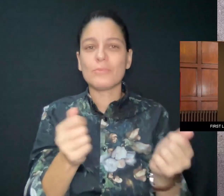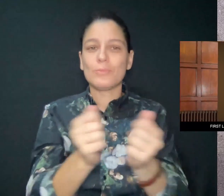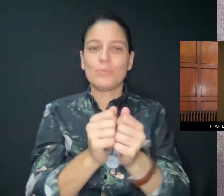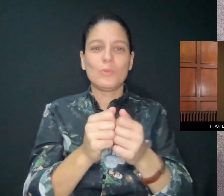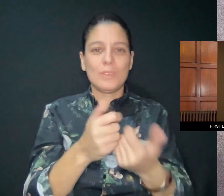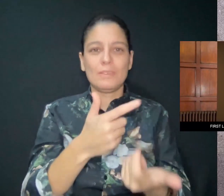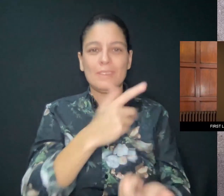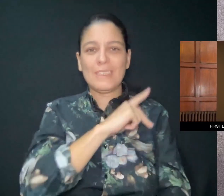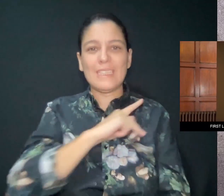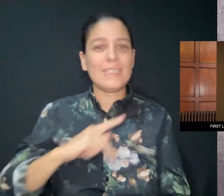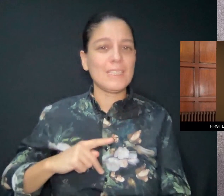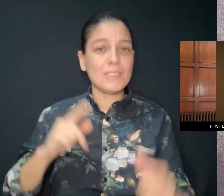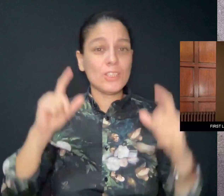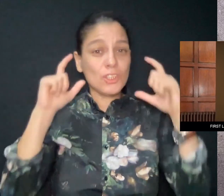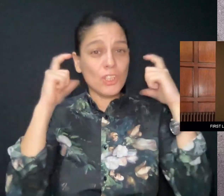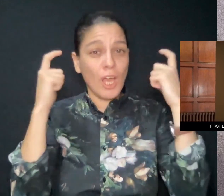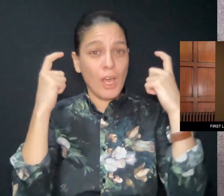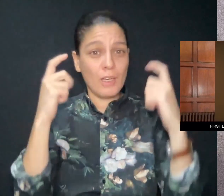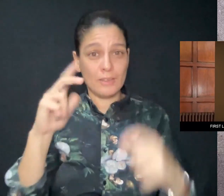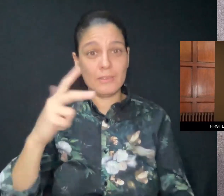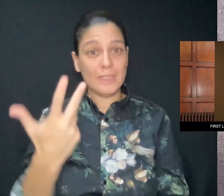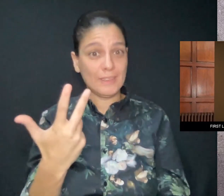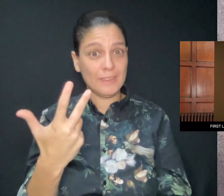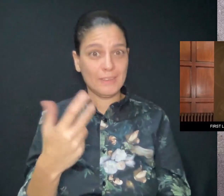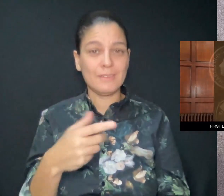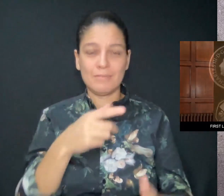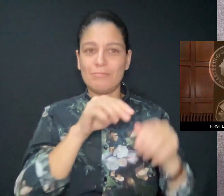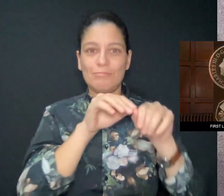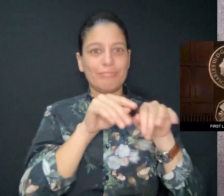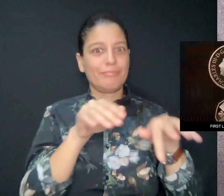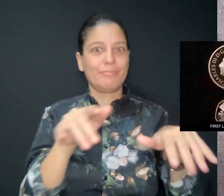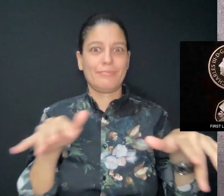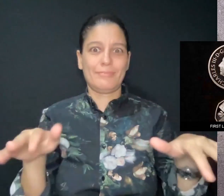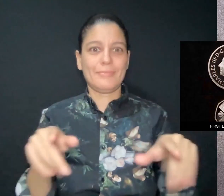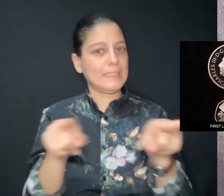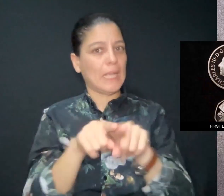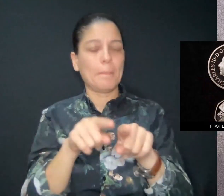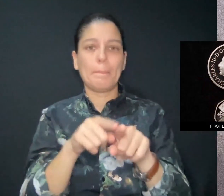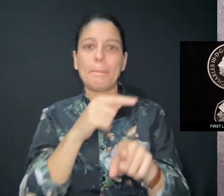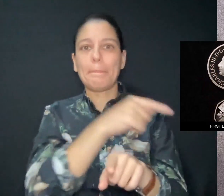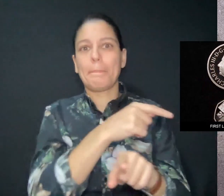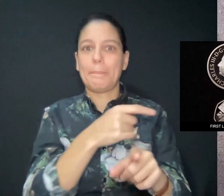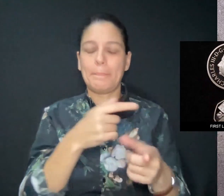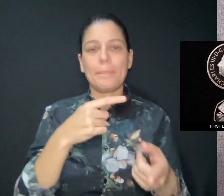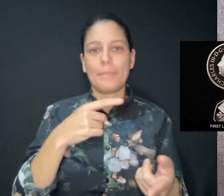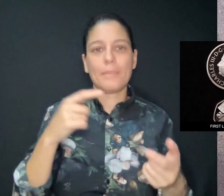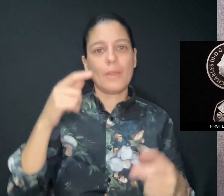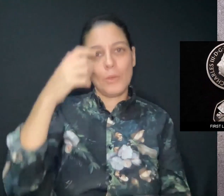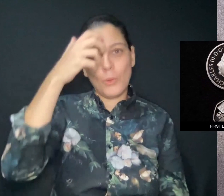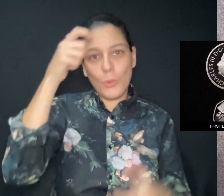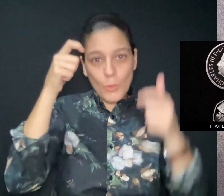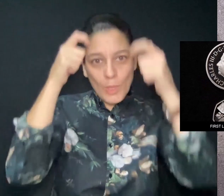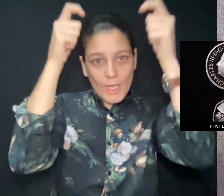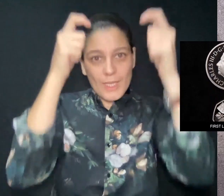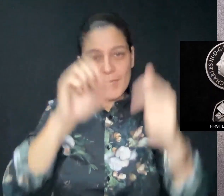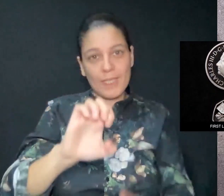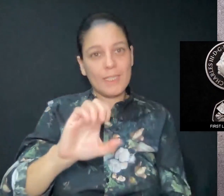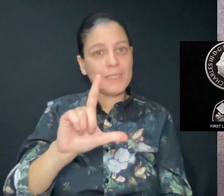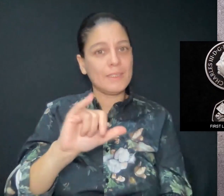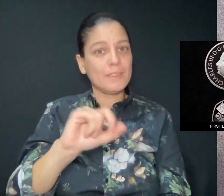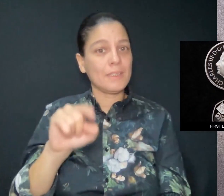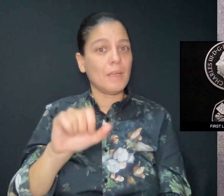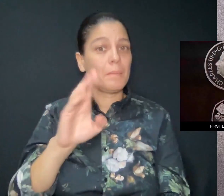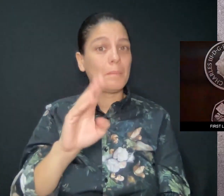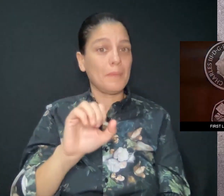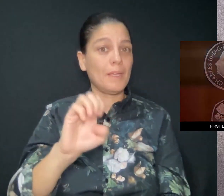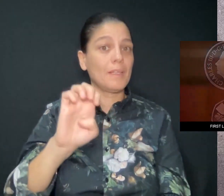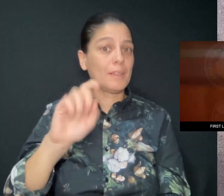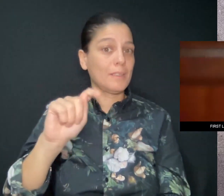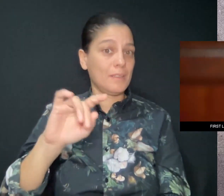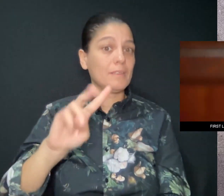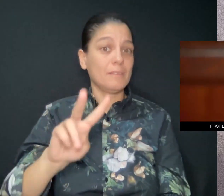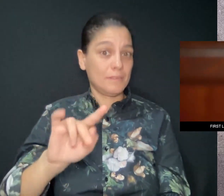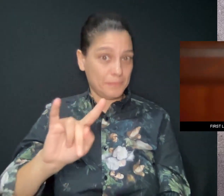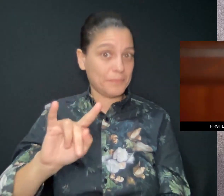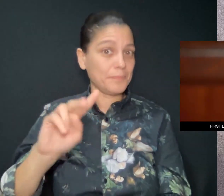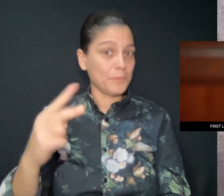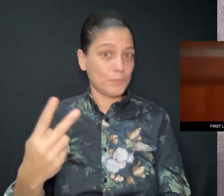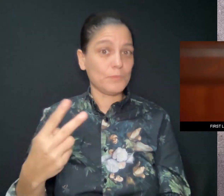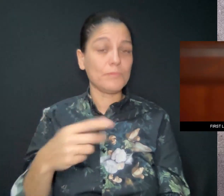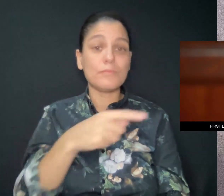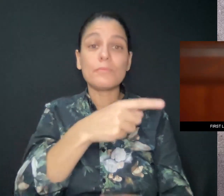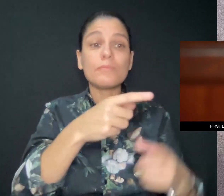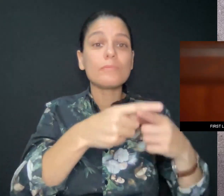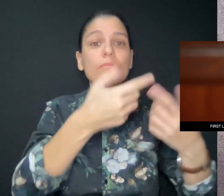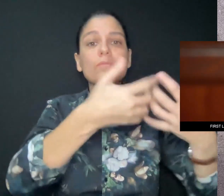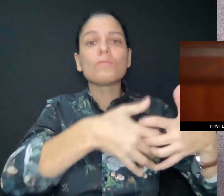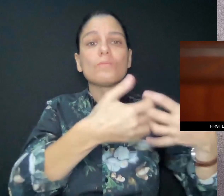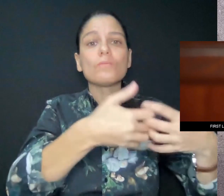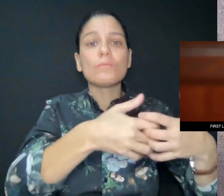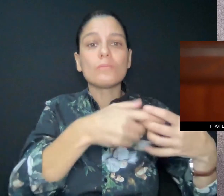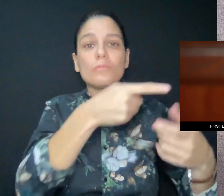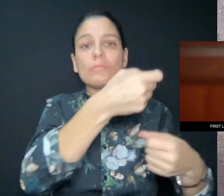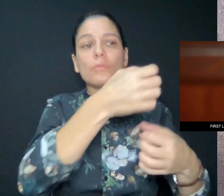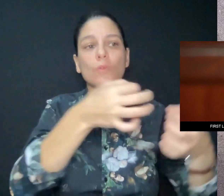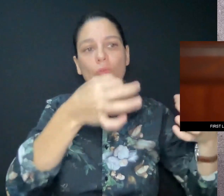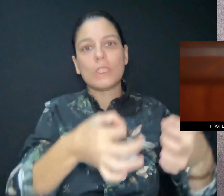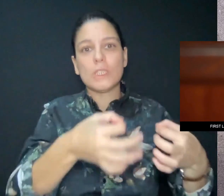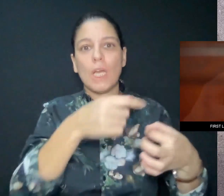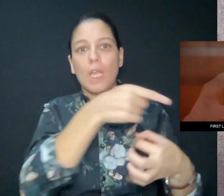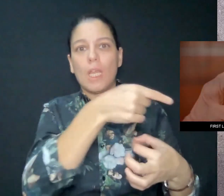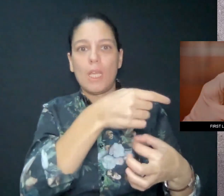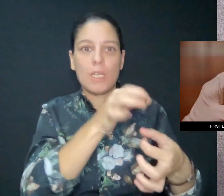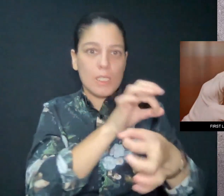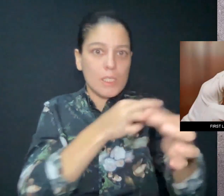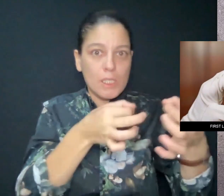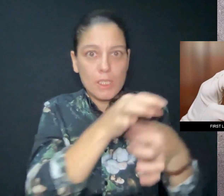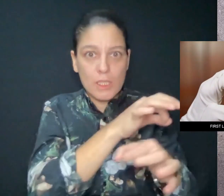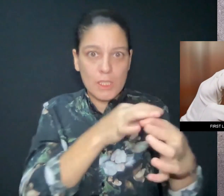King Charles III will enter circulation along with those of Queen Elizabeth II the official